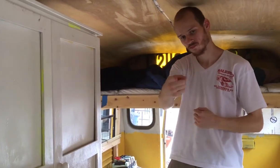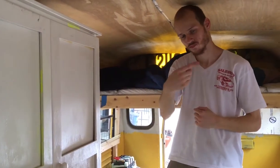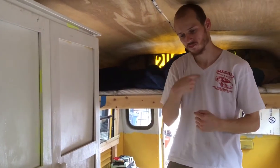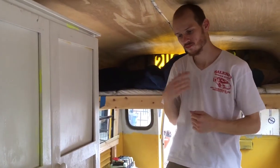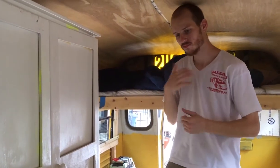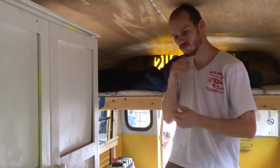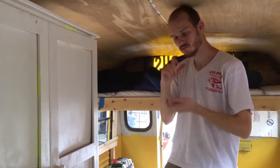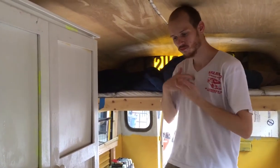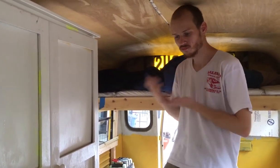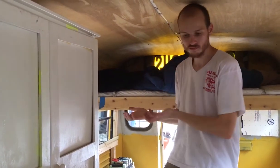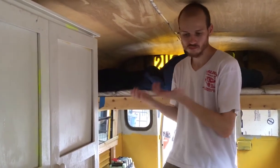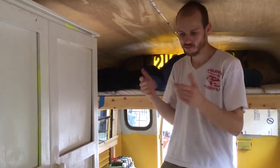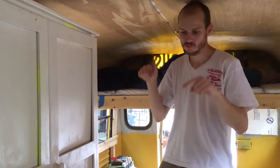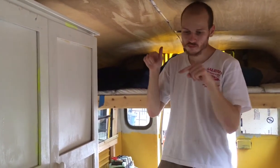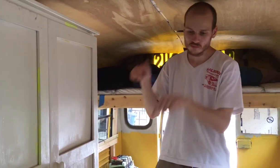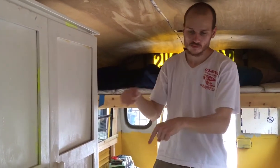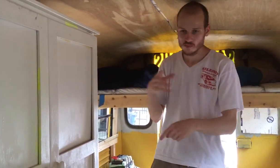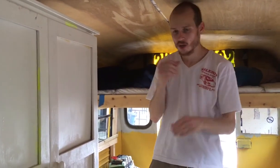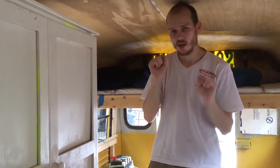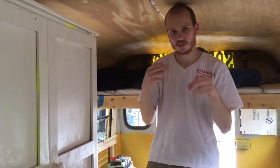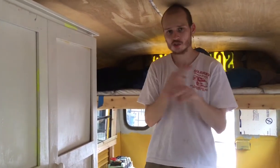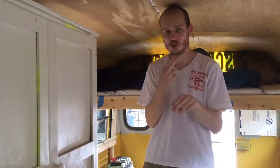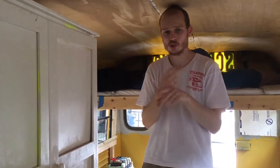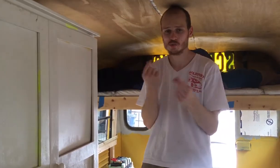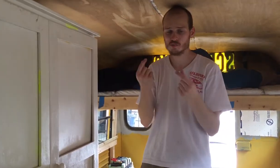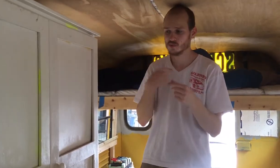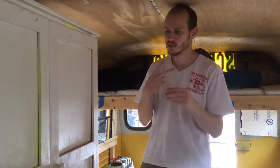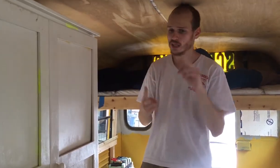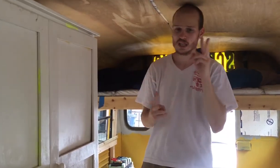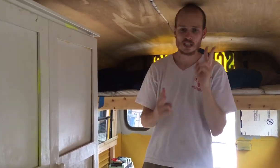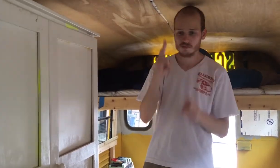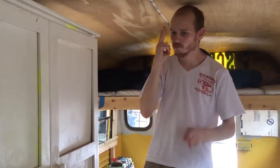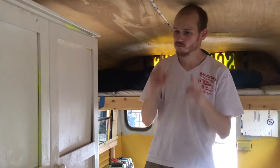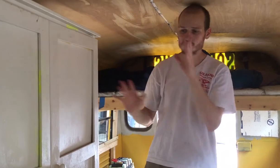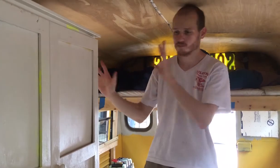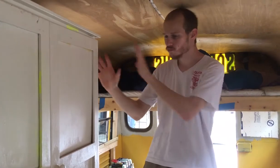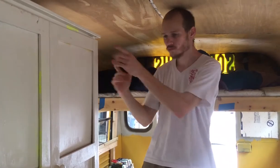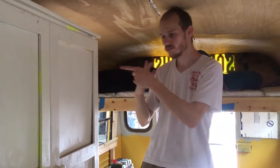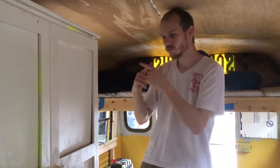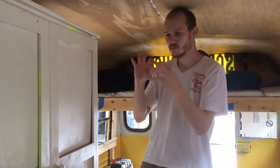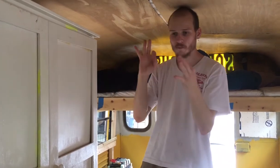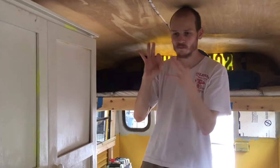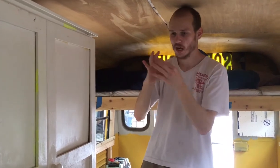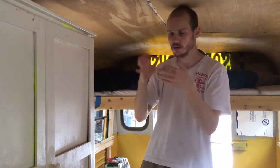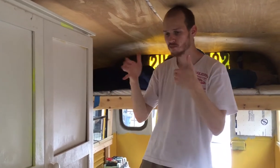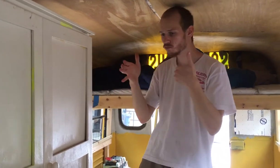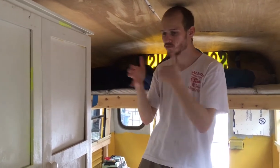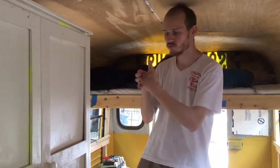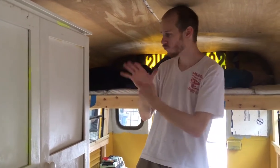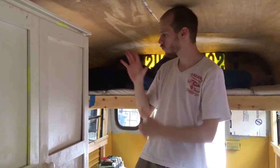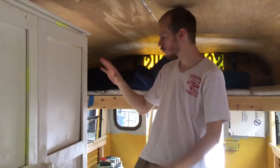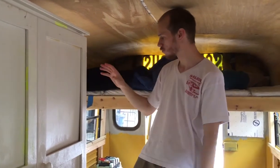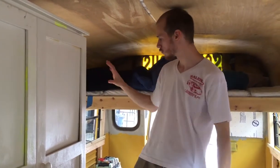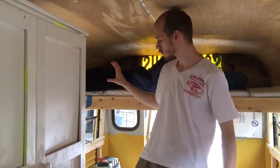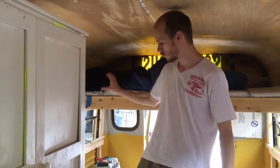Me and my girlfriend bring closet into bus and then we will doings trim some closet to make fit against wall